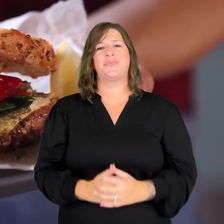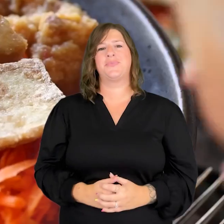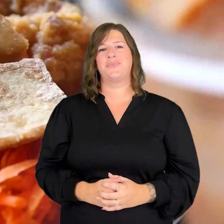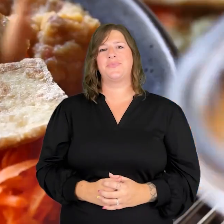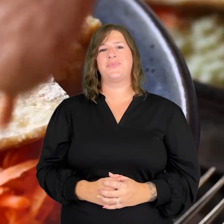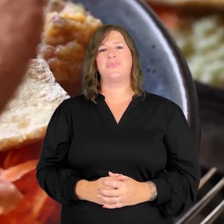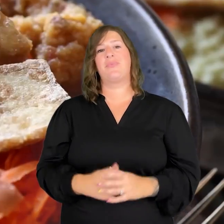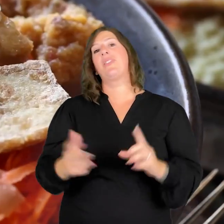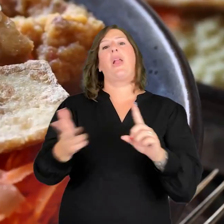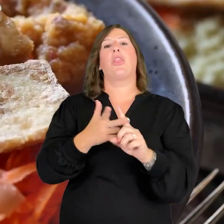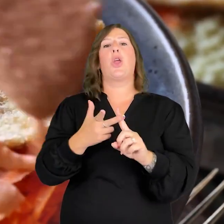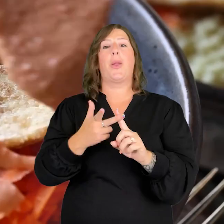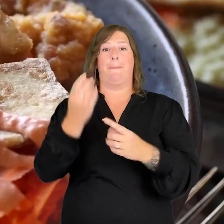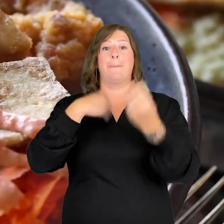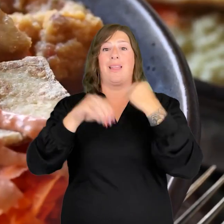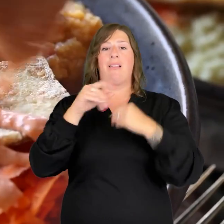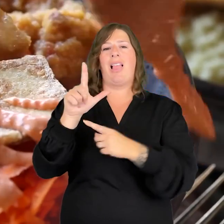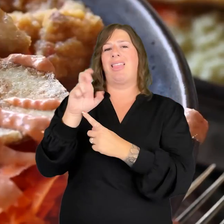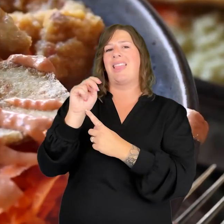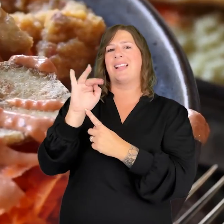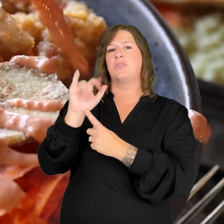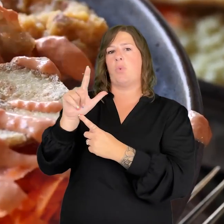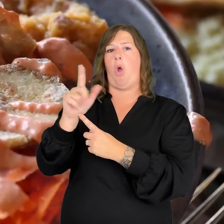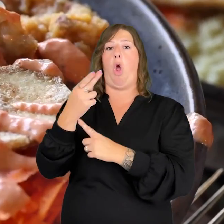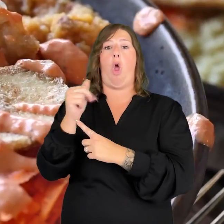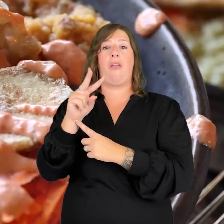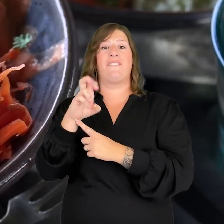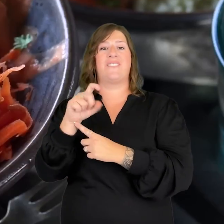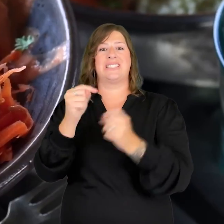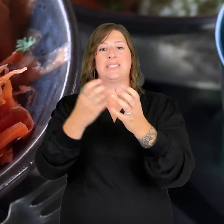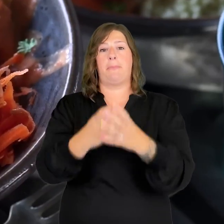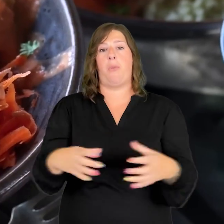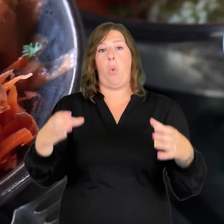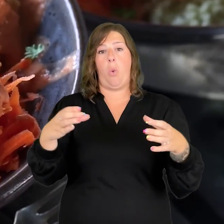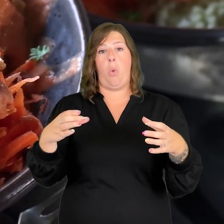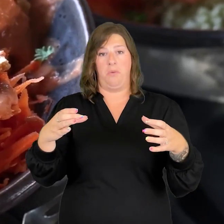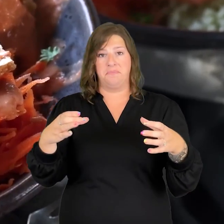For the third meal, we're serving up a lentil harvest bowl. Here's how we're going to bring it all together.